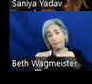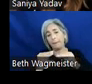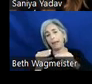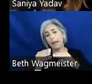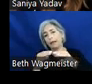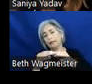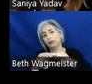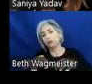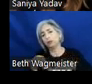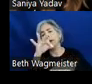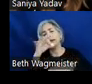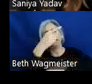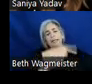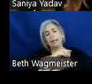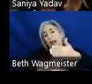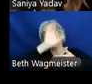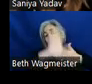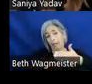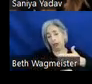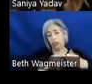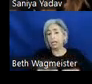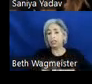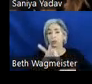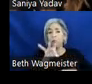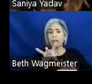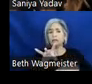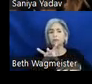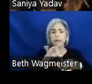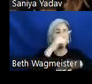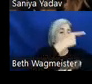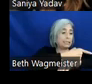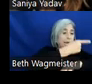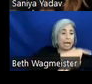your date on a calendar, and select increments of days, week, months.